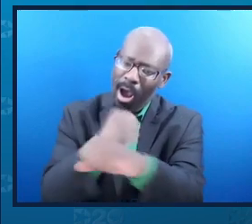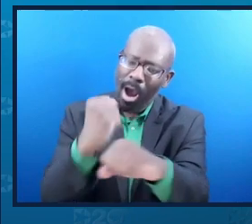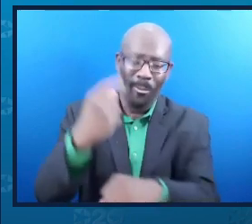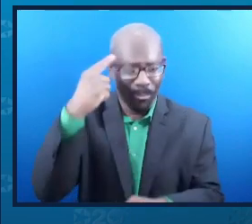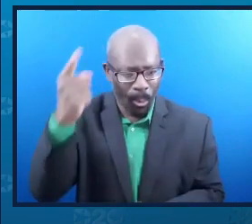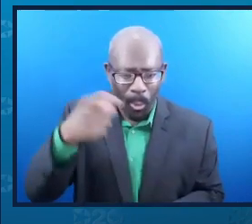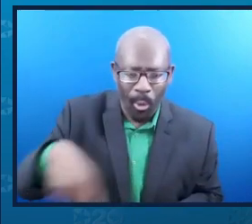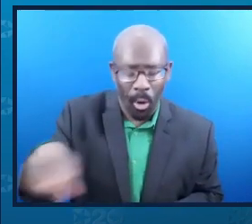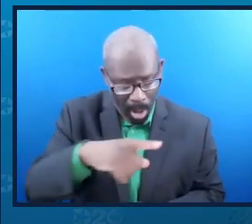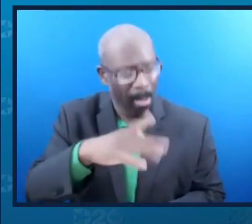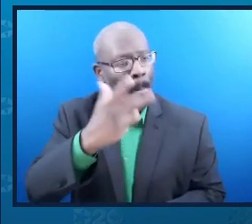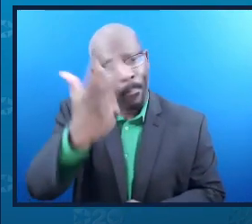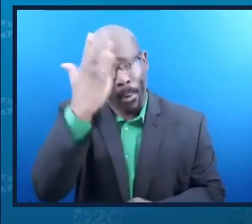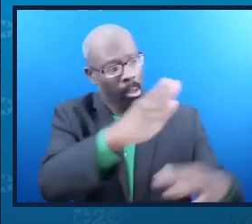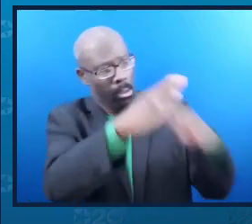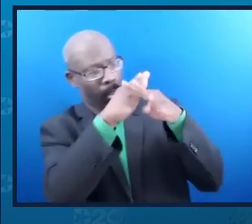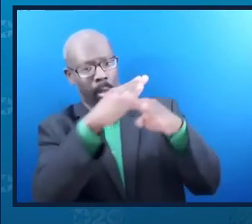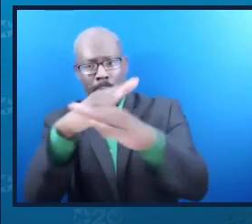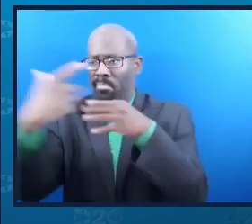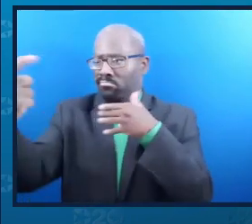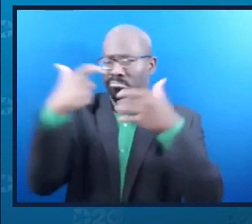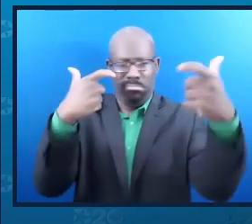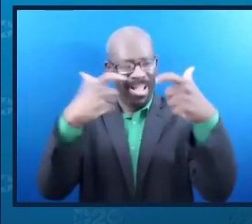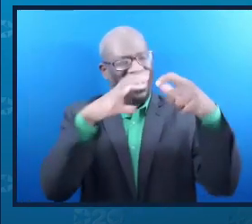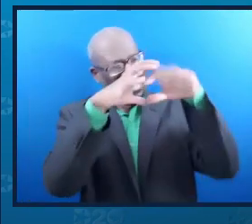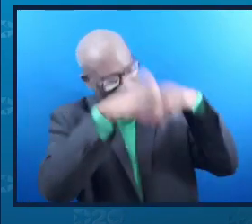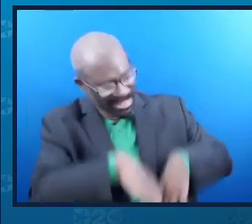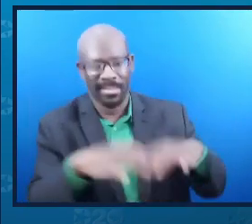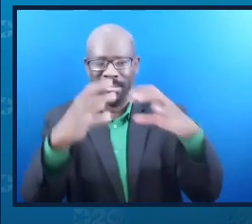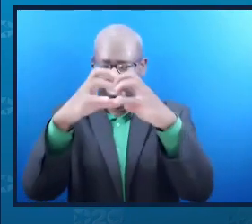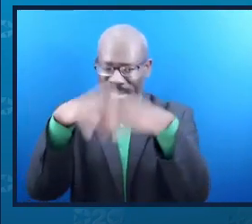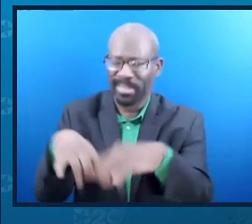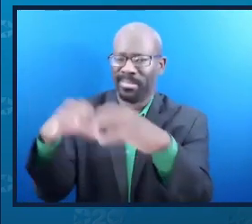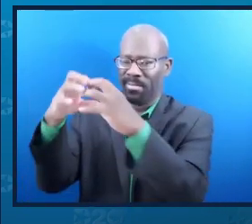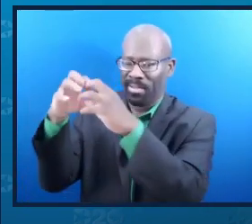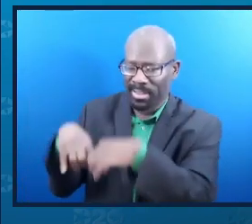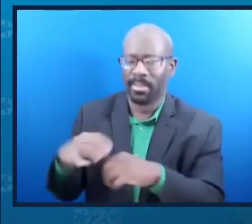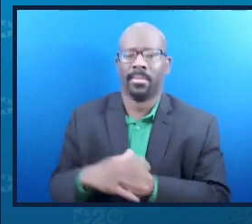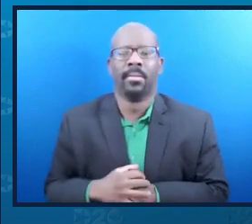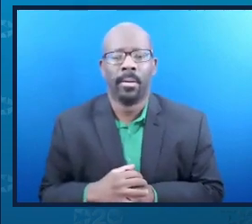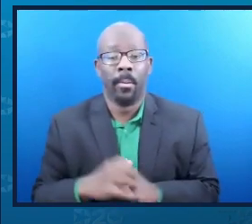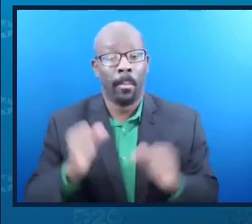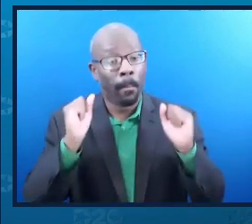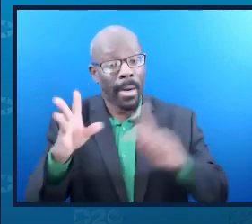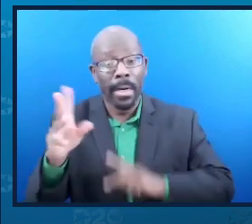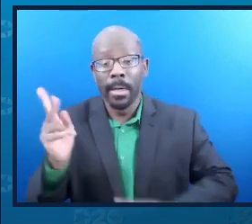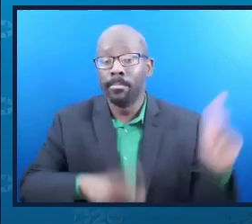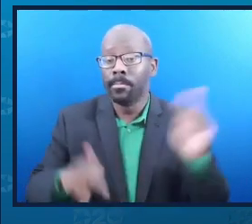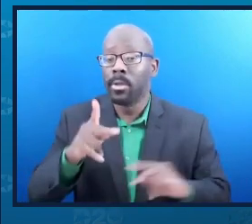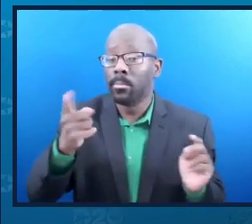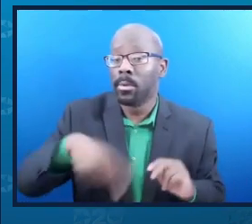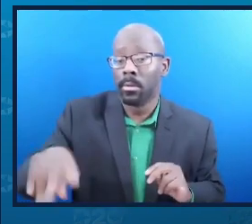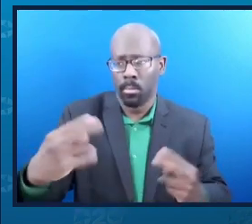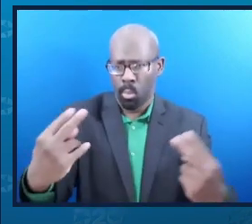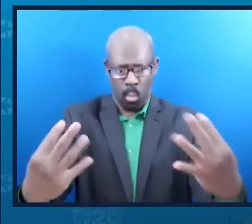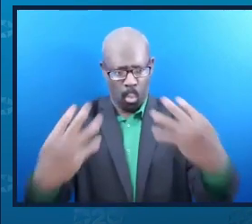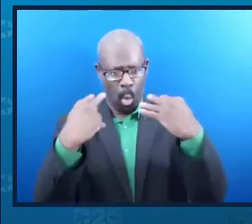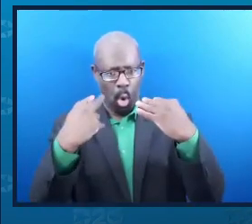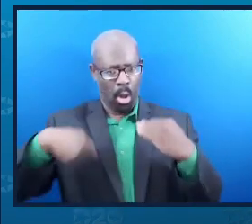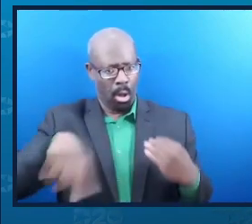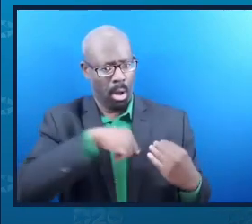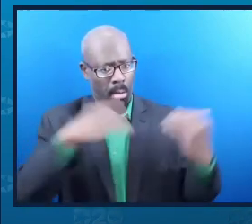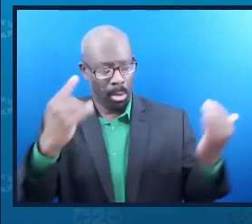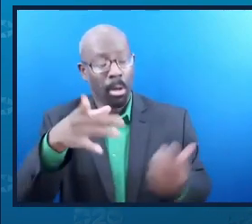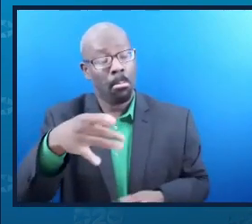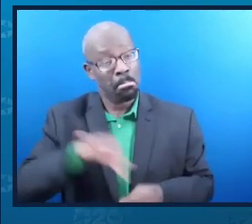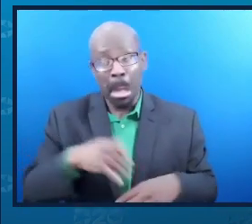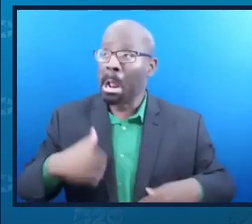POSSIBILITY.